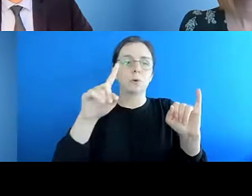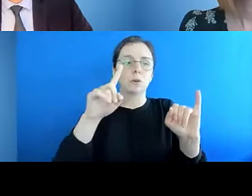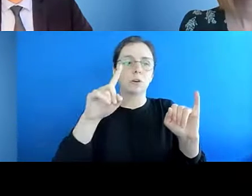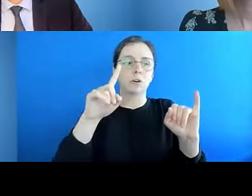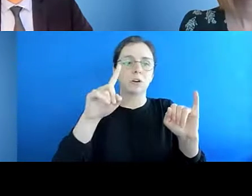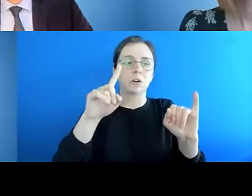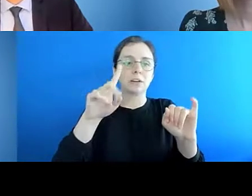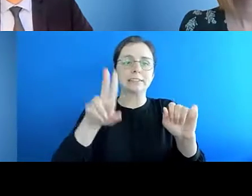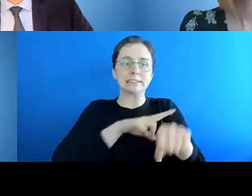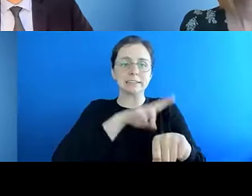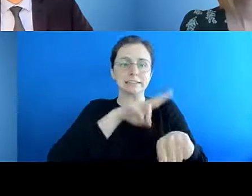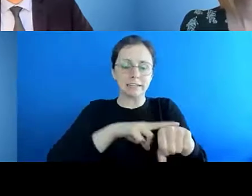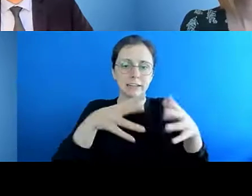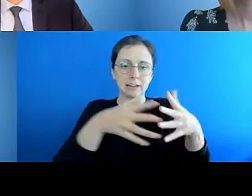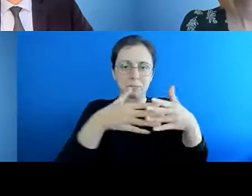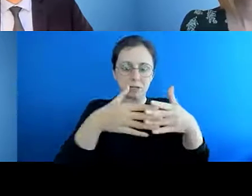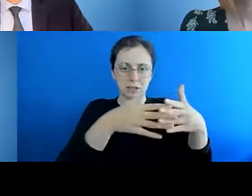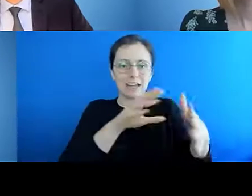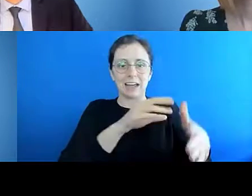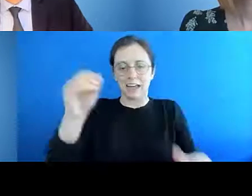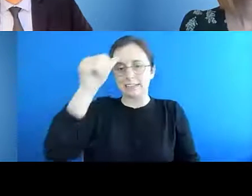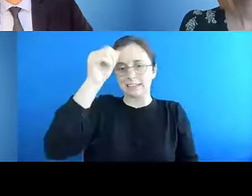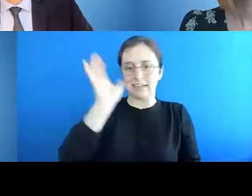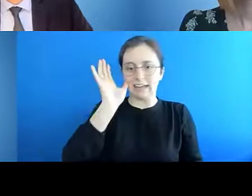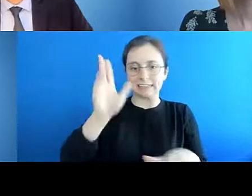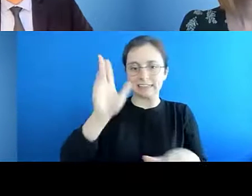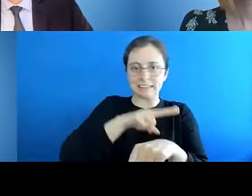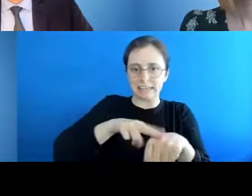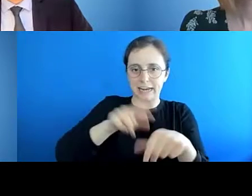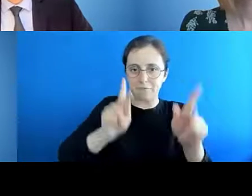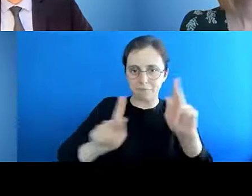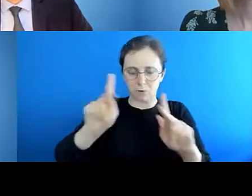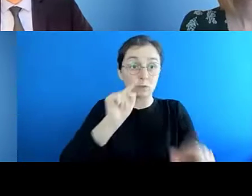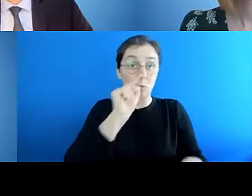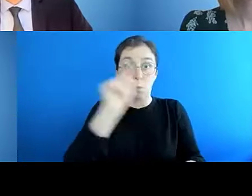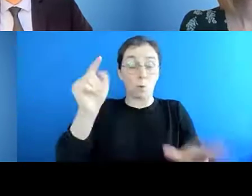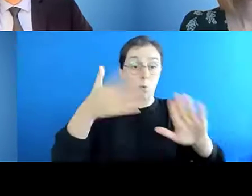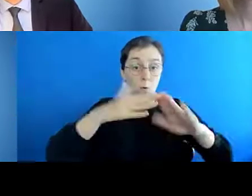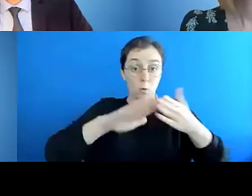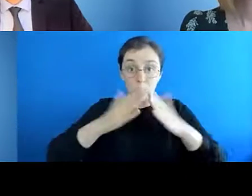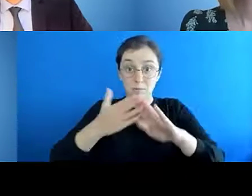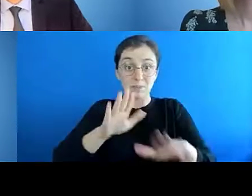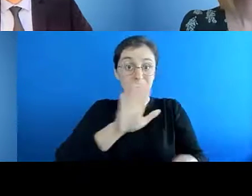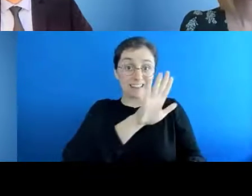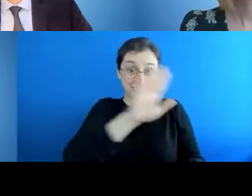the concerns that those entities sometimes have with data sharing,